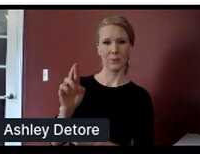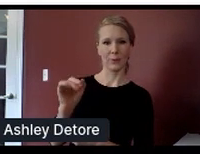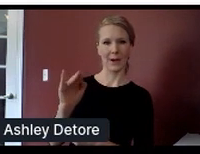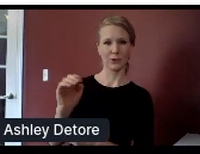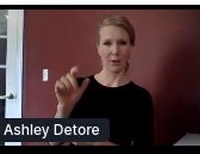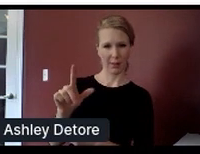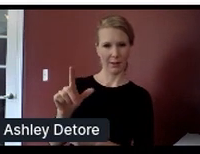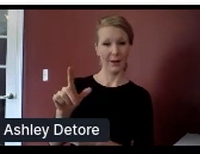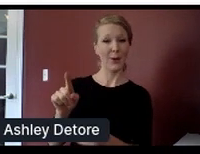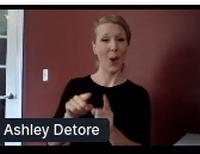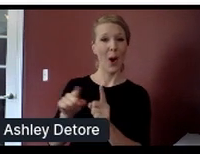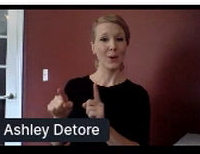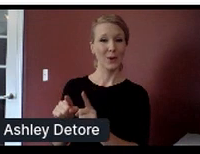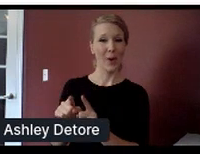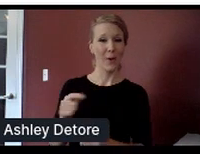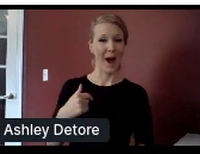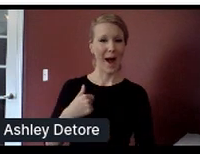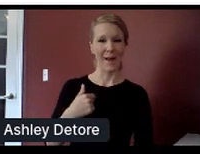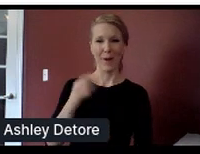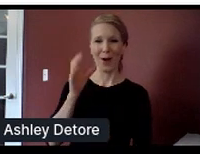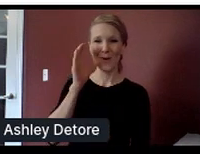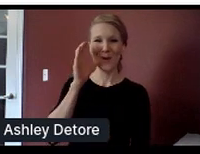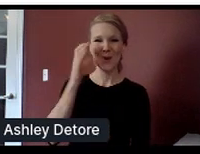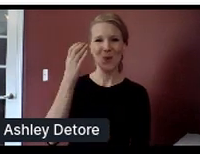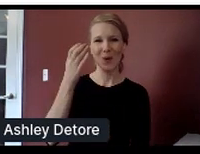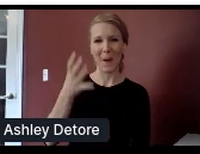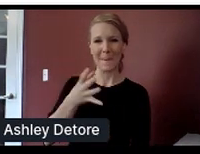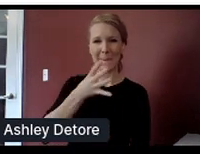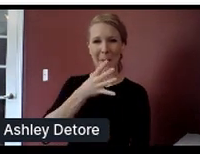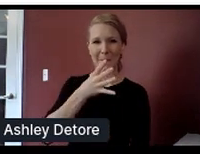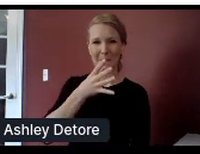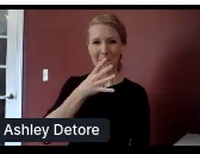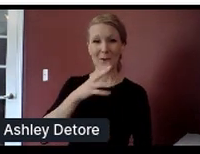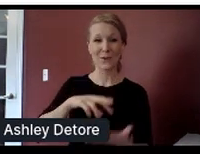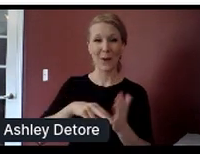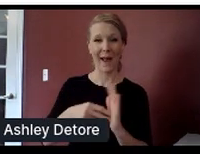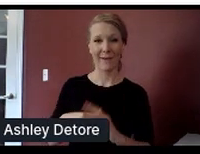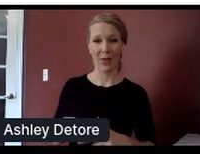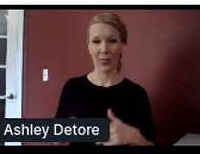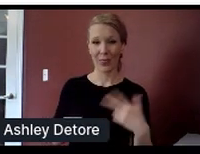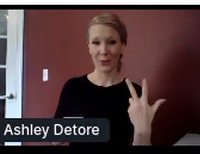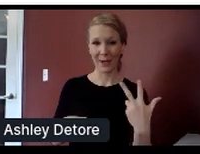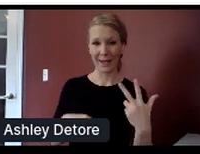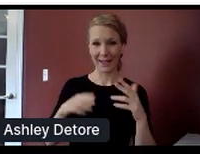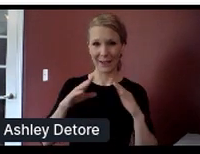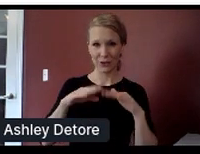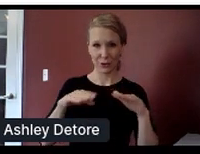So I have three children and one bonus child.